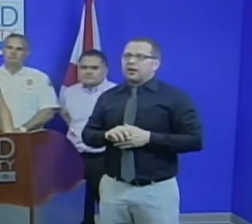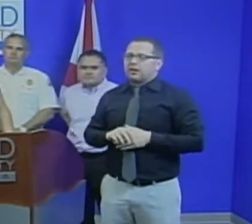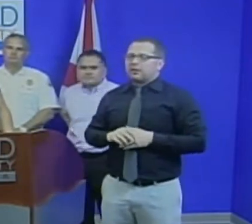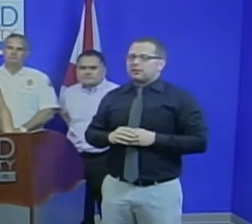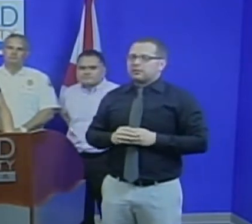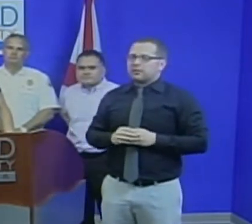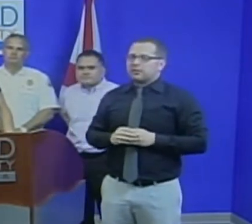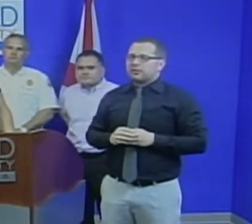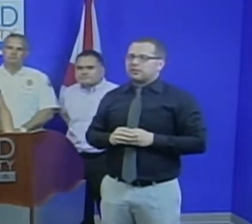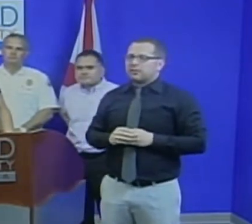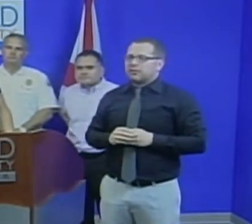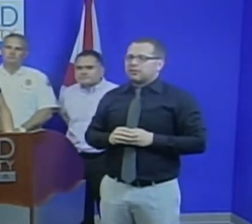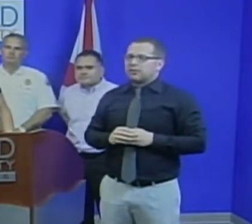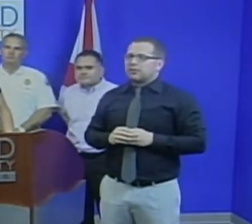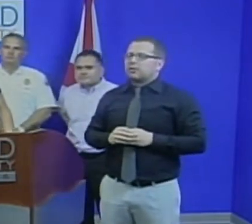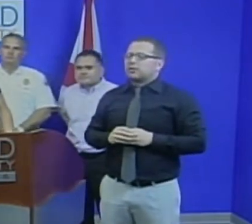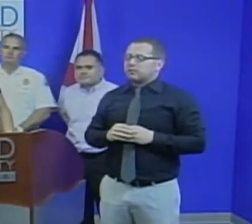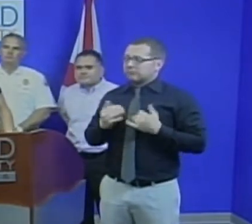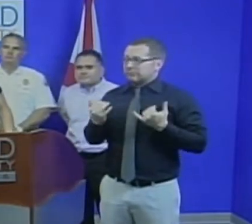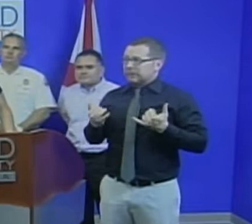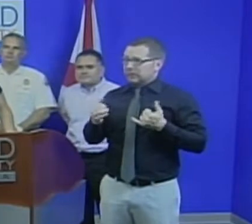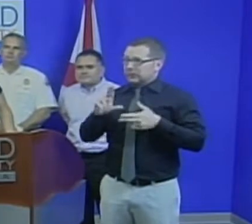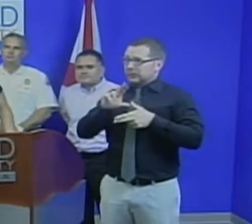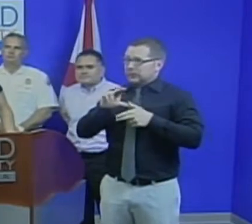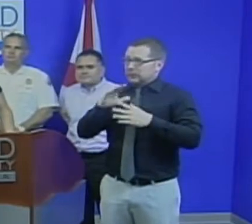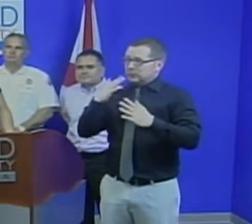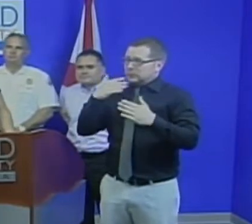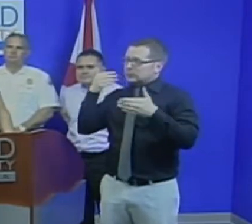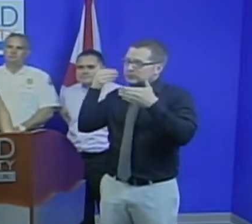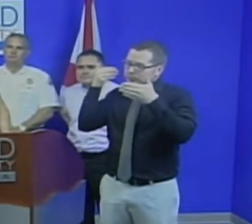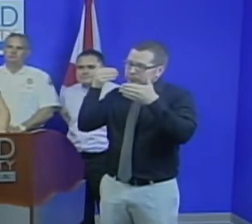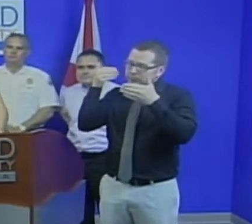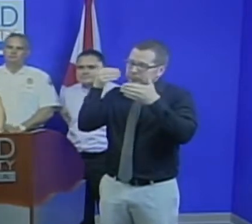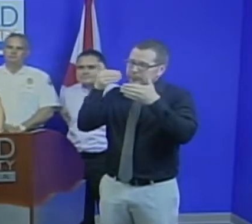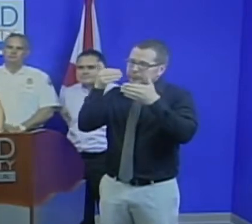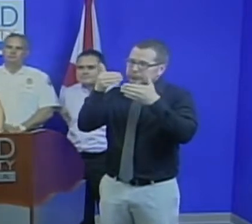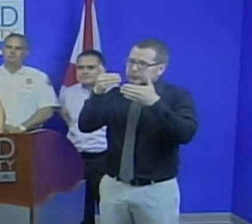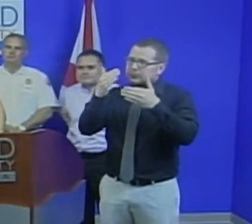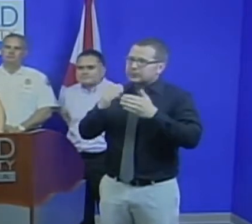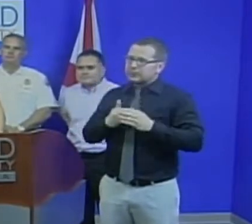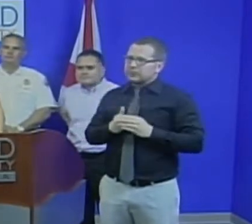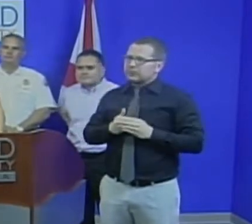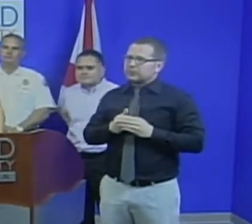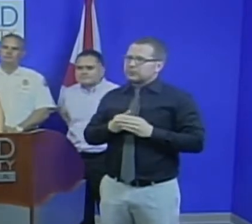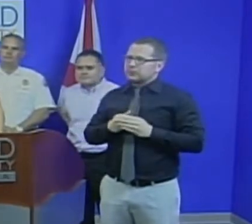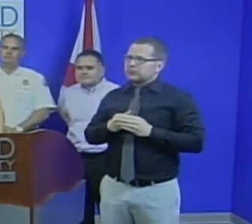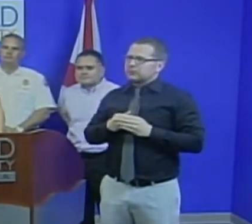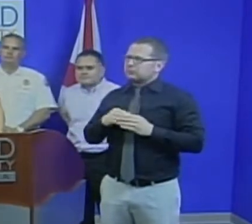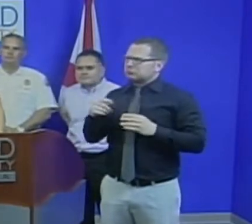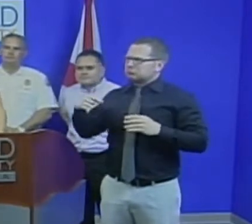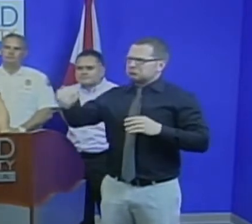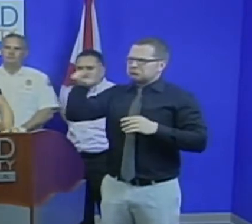IN PLACE. AND YOUR PREPARATIONS SHOULD BE I KNOW THAT BROWARD COUNTY IS TAKE THING VERY SERIOUSLY.